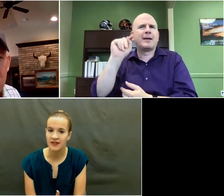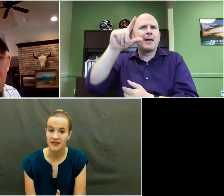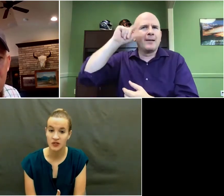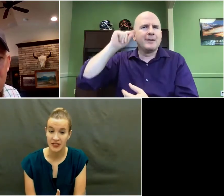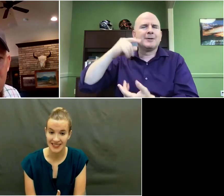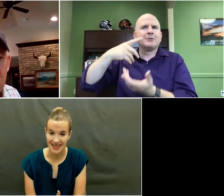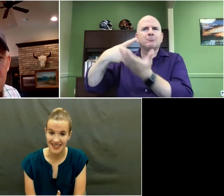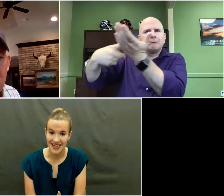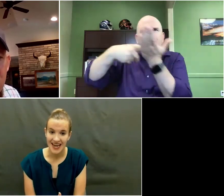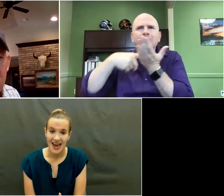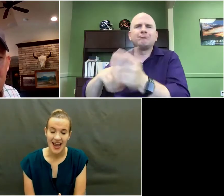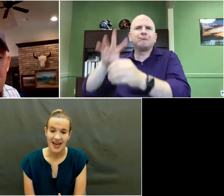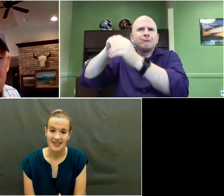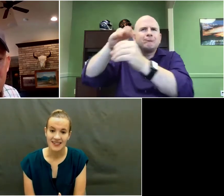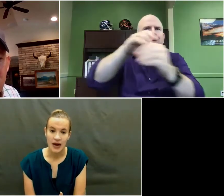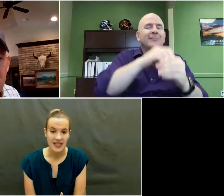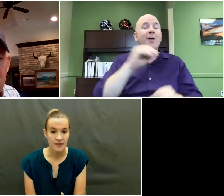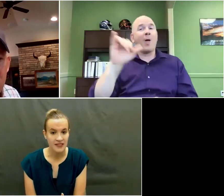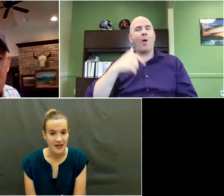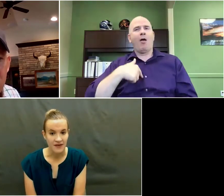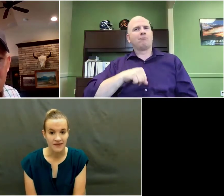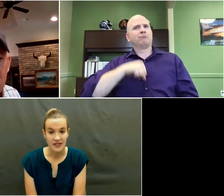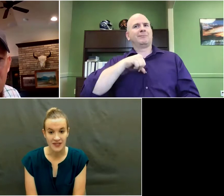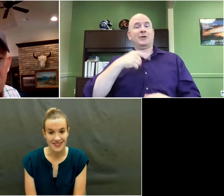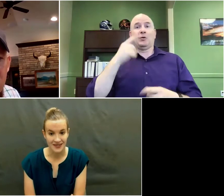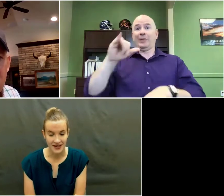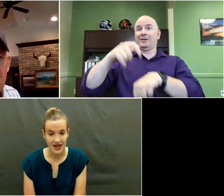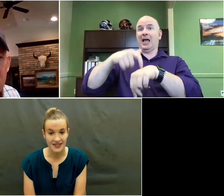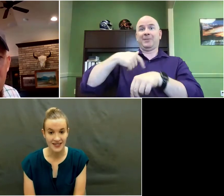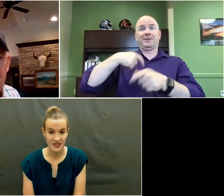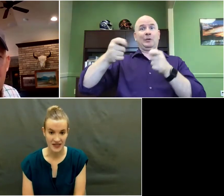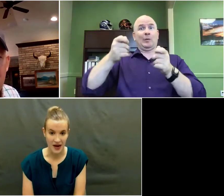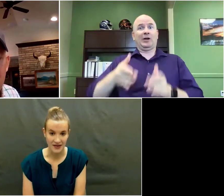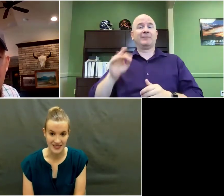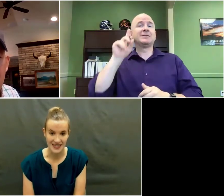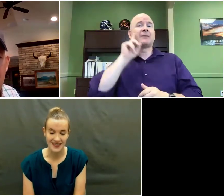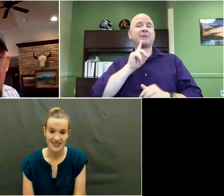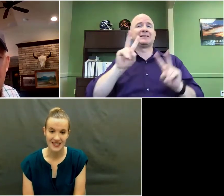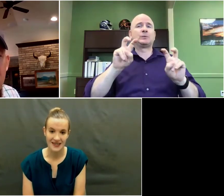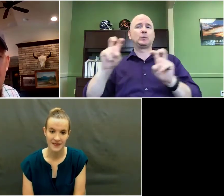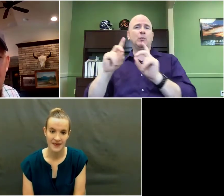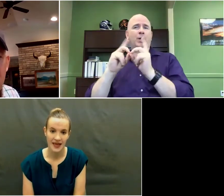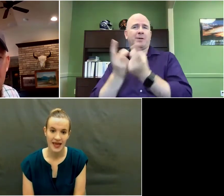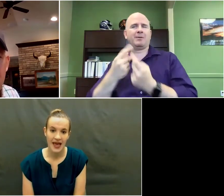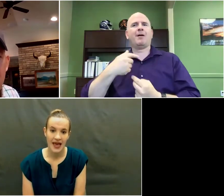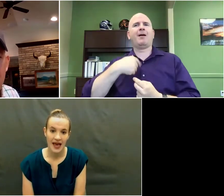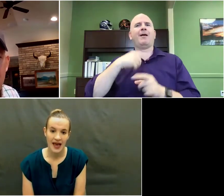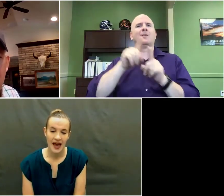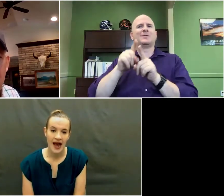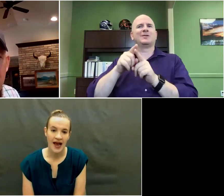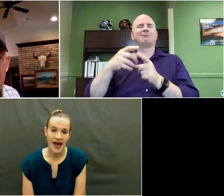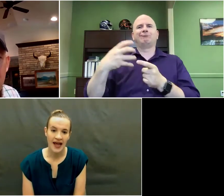in the Student Senate, and I was able to be involved in those discussions on policies. And at